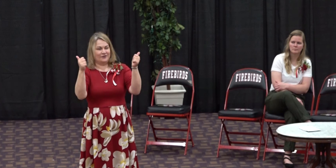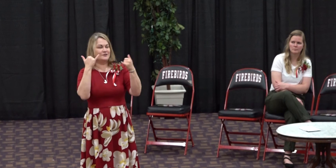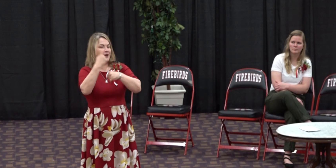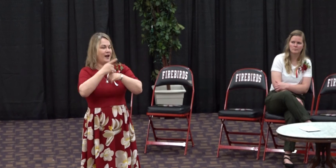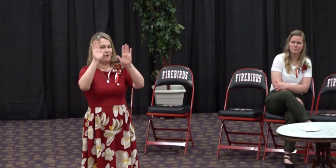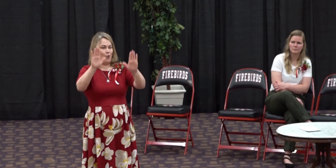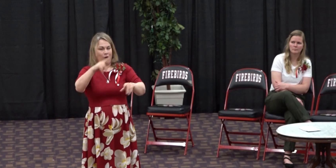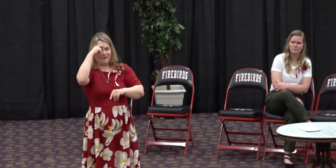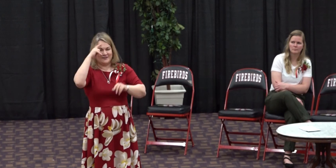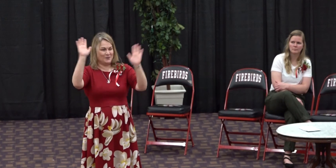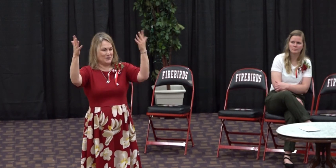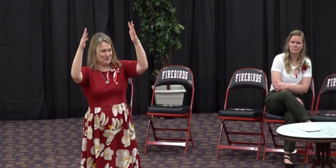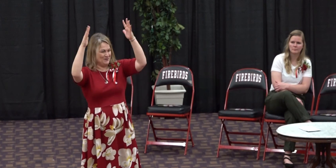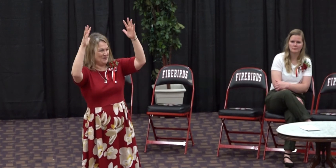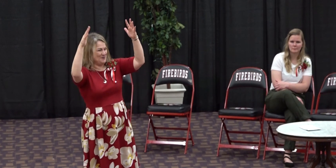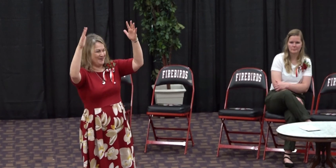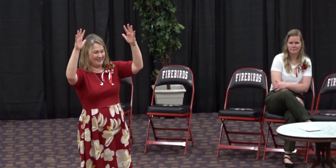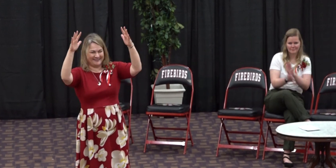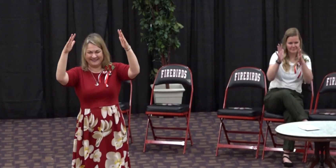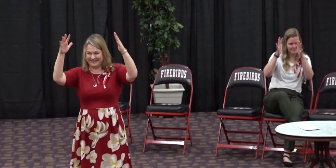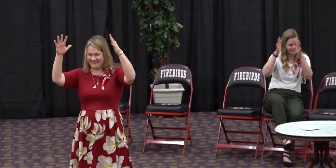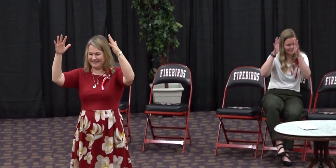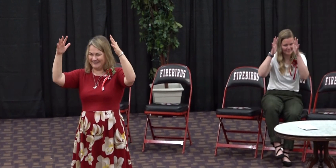Please enjoy yourselves, and have a wonderful summer.